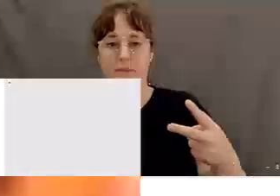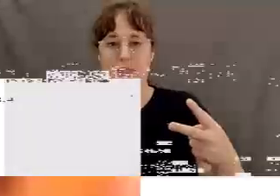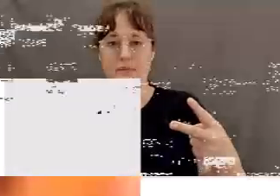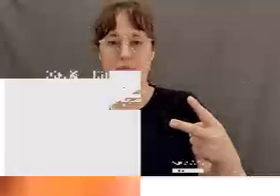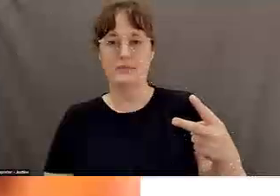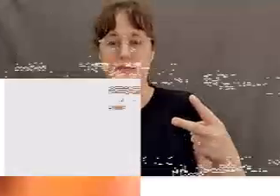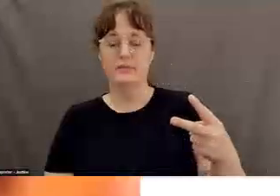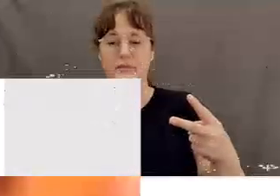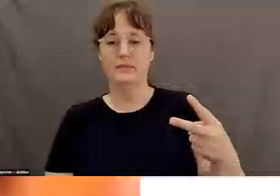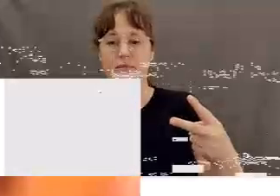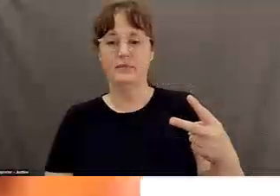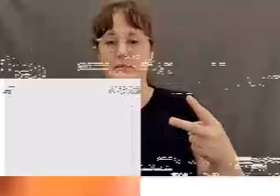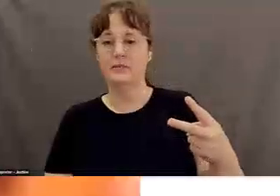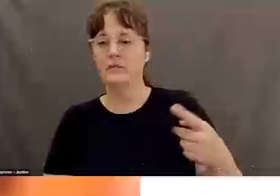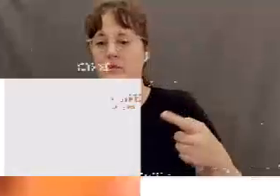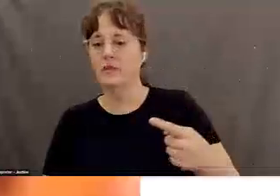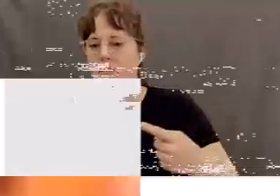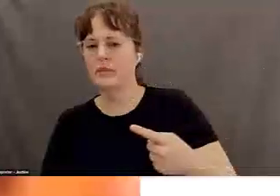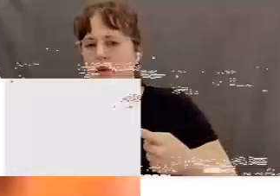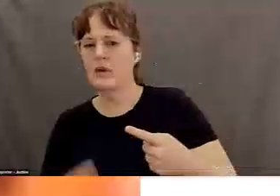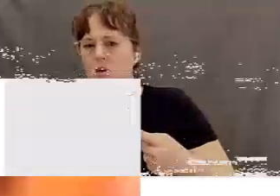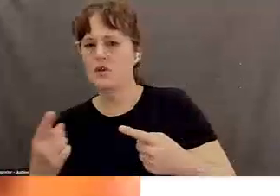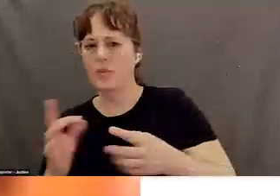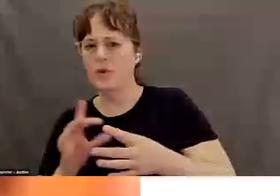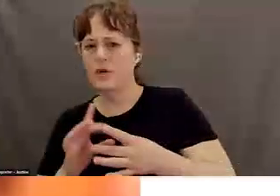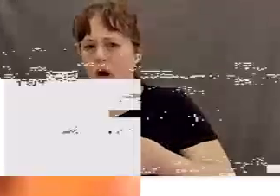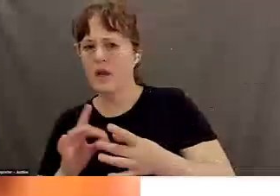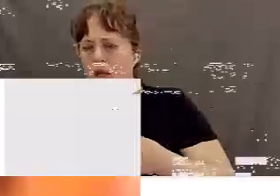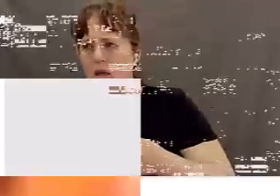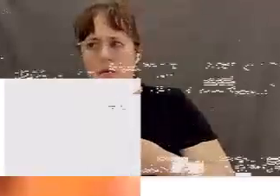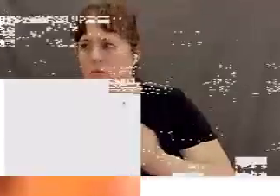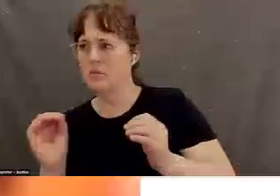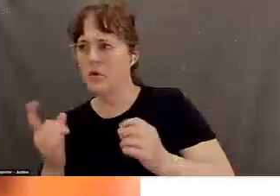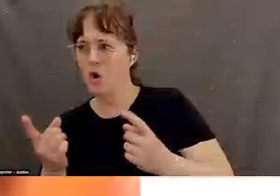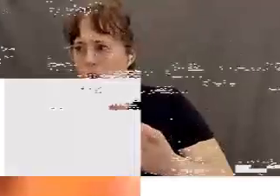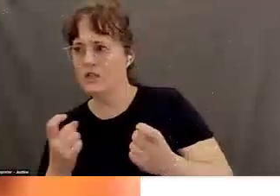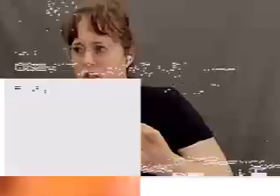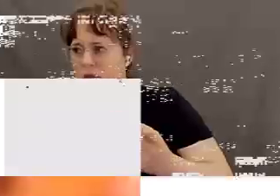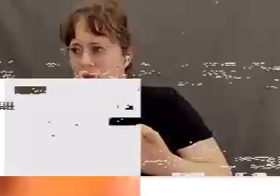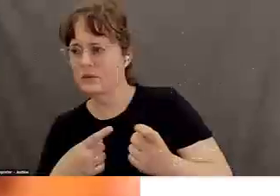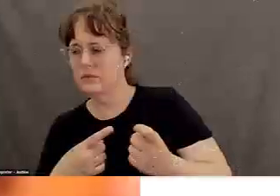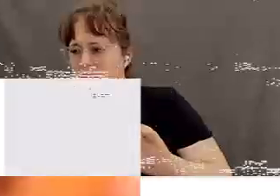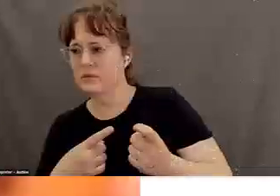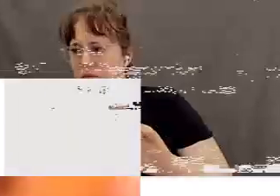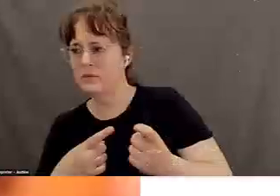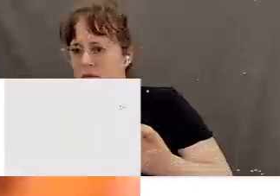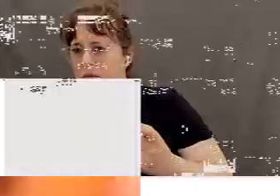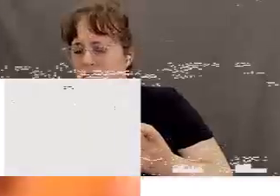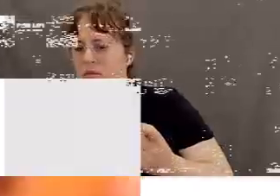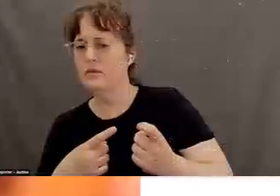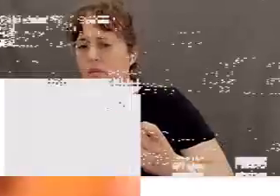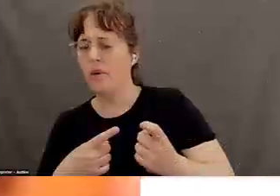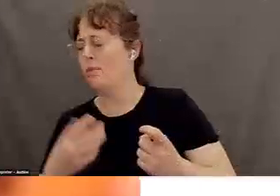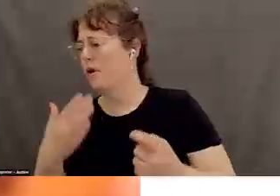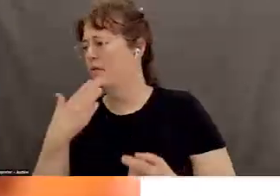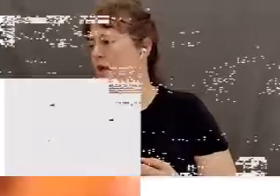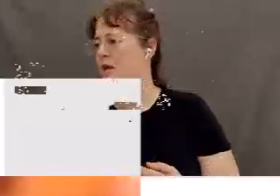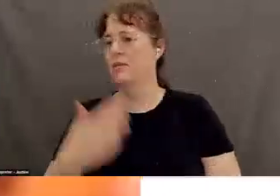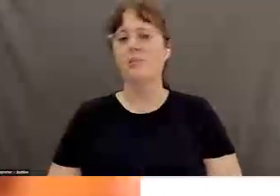Boardroom: You don't have any questions for them in particular, though? Okay. All right, thank you, thank you. Anyone online?